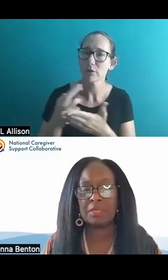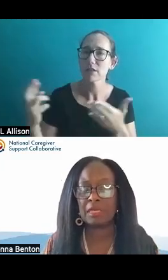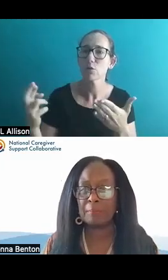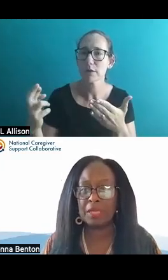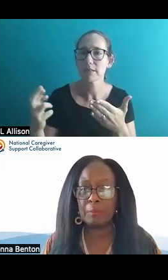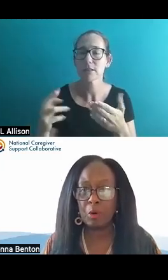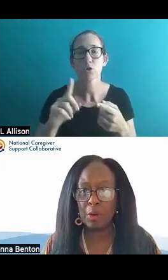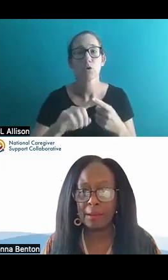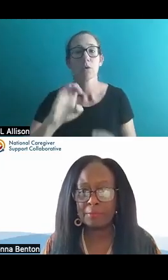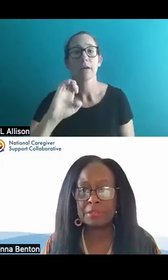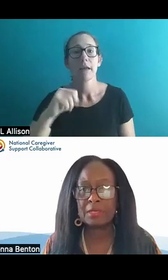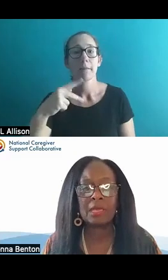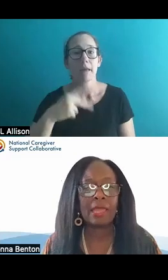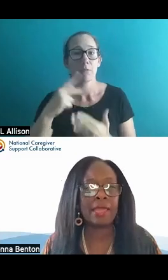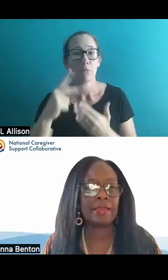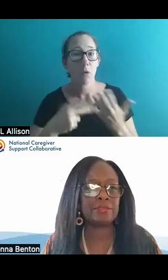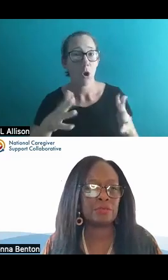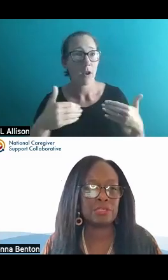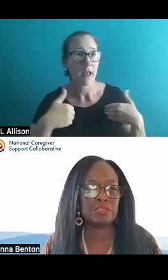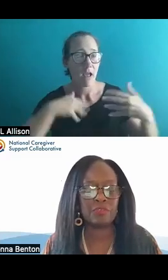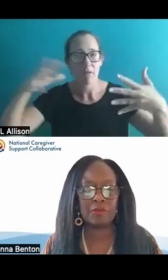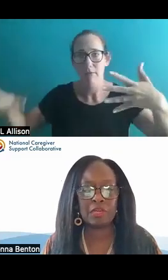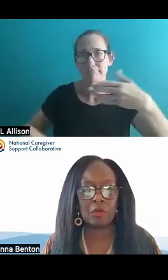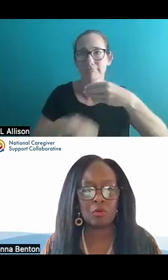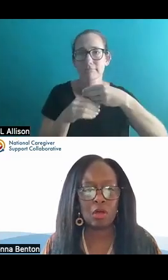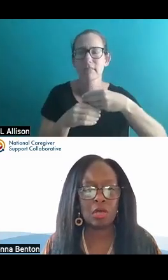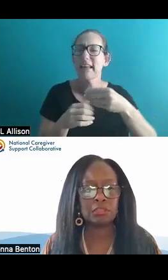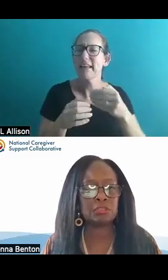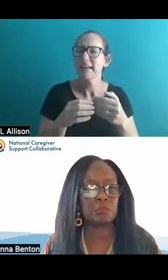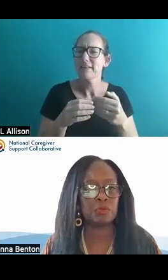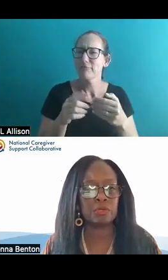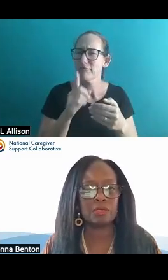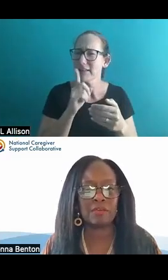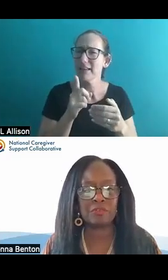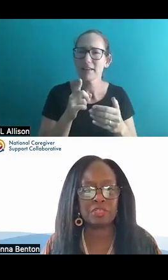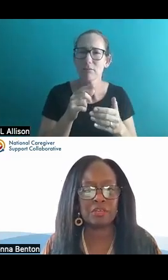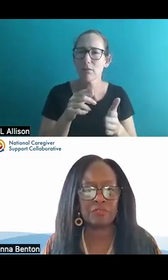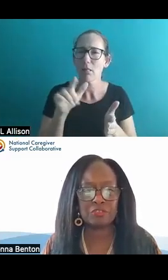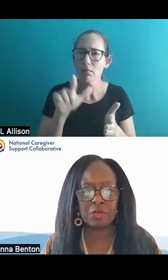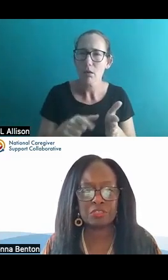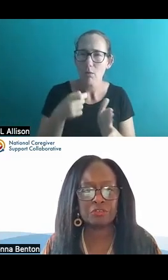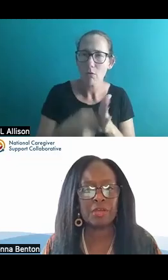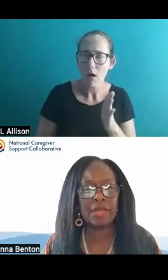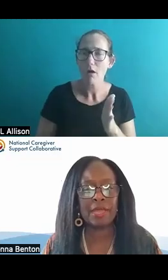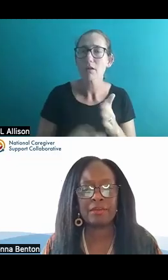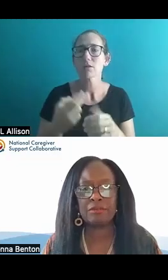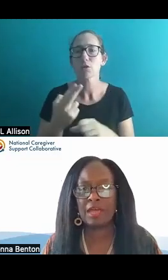EAP programs. So these are very low cost where you can leverage infrastructure and you can have